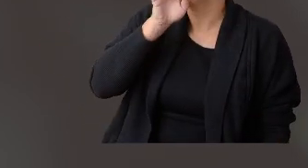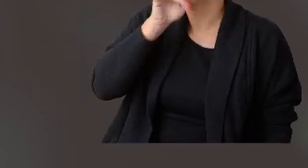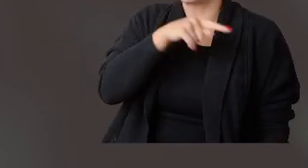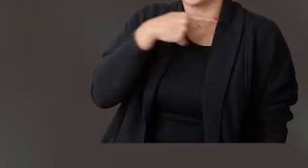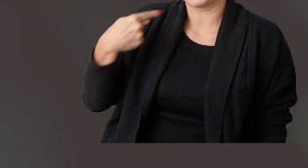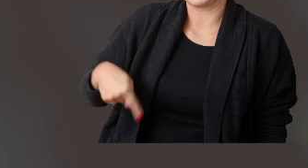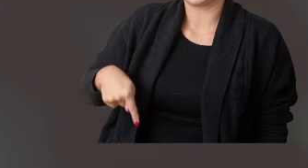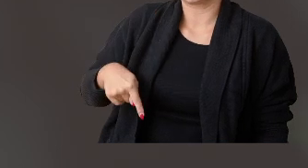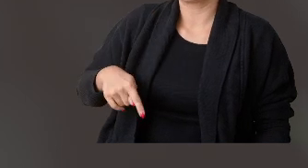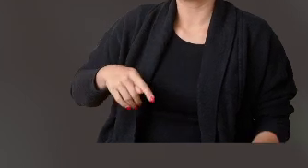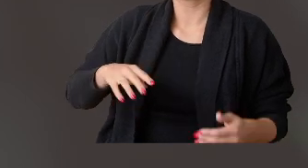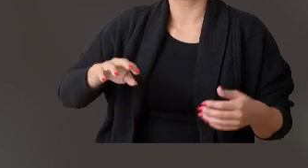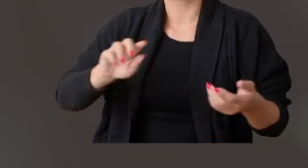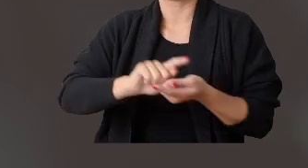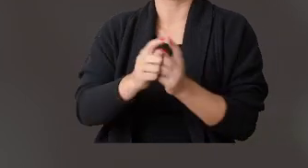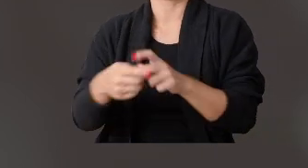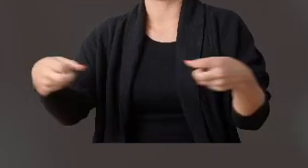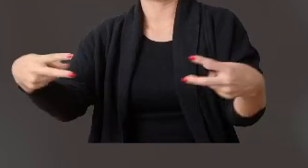the captions come out in English.